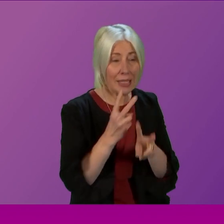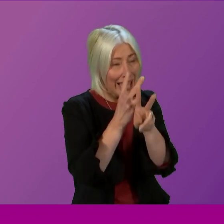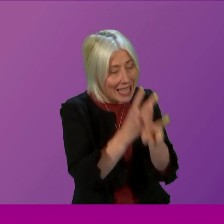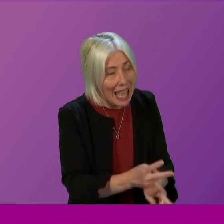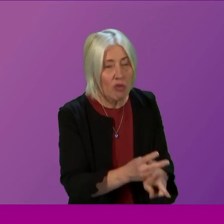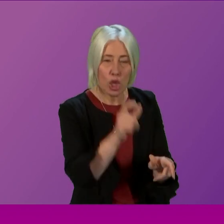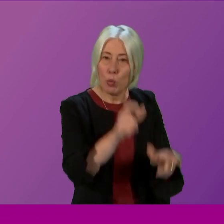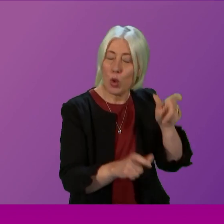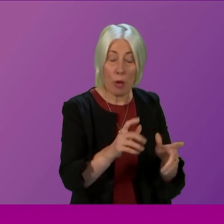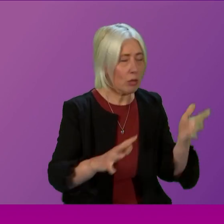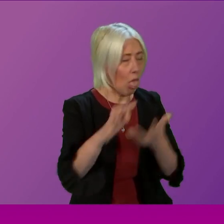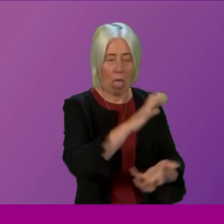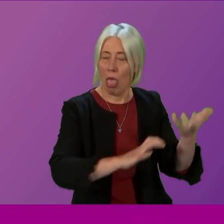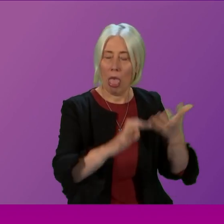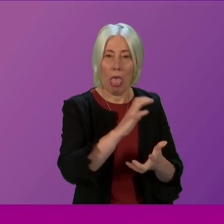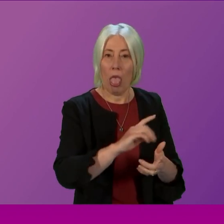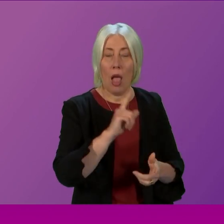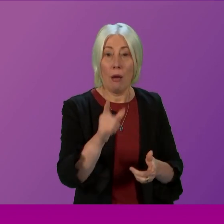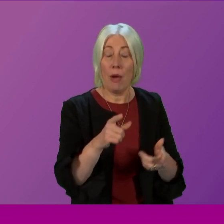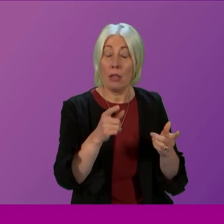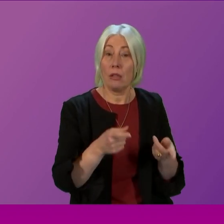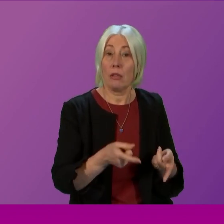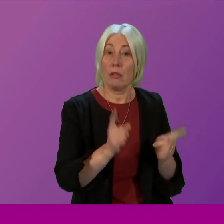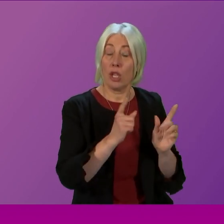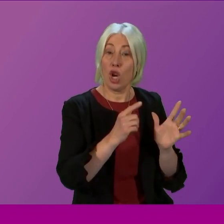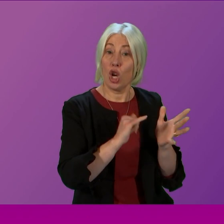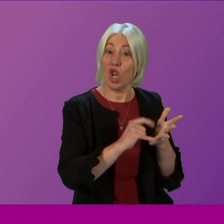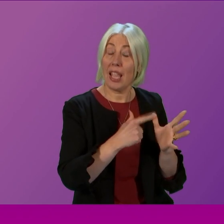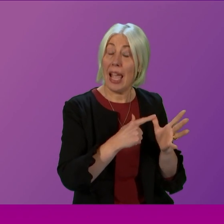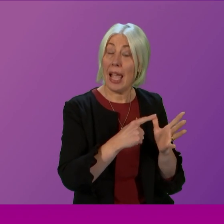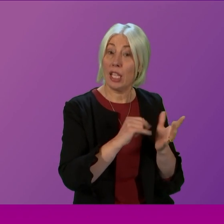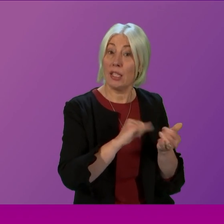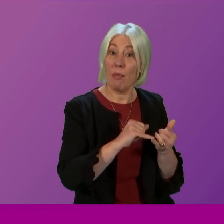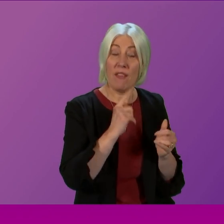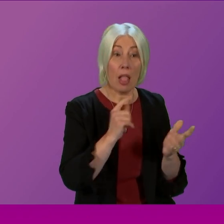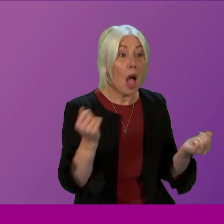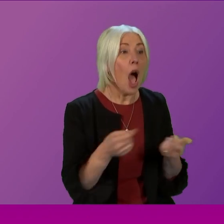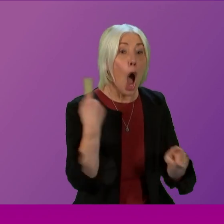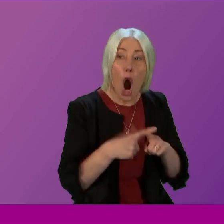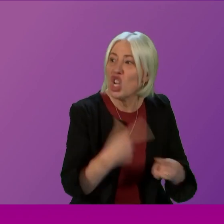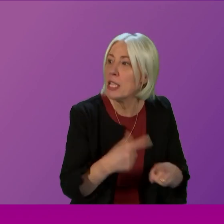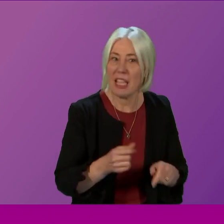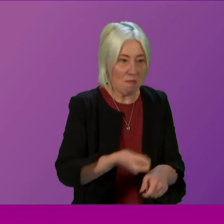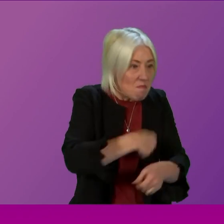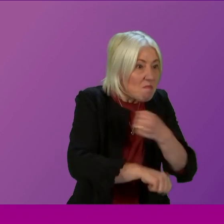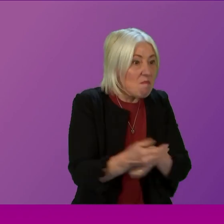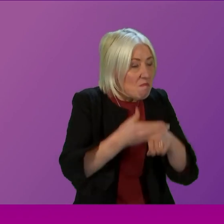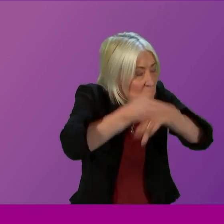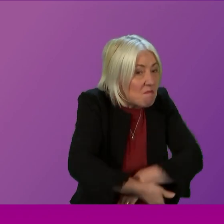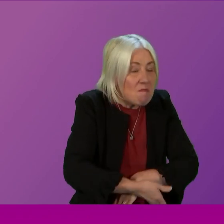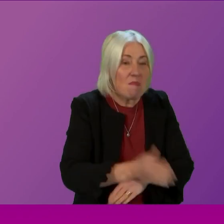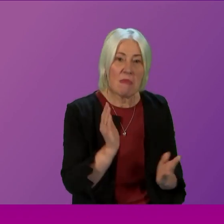pupils, and yet the cabinet secretary shows no energy or urgency to get involved and resolve it.